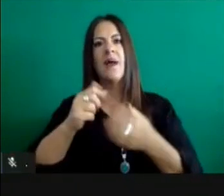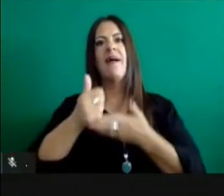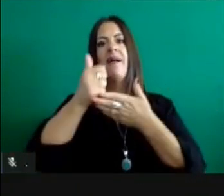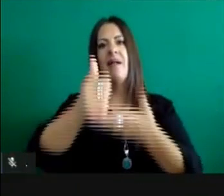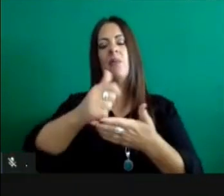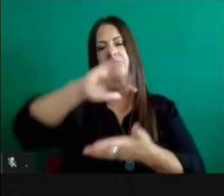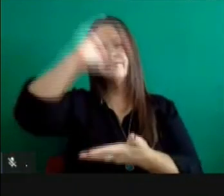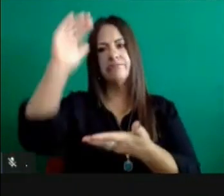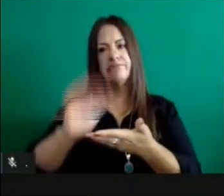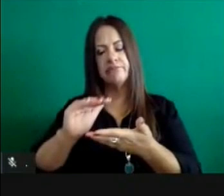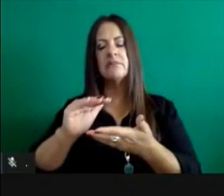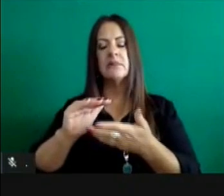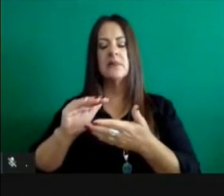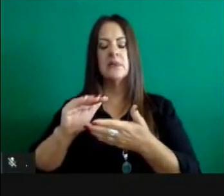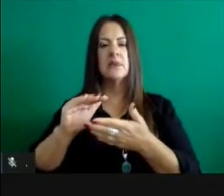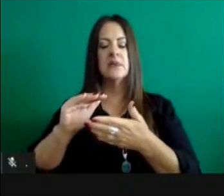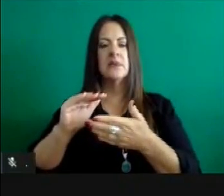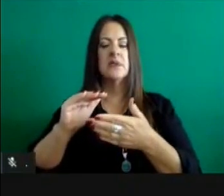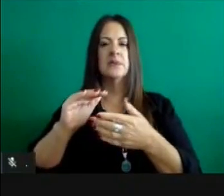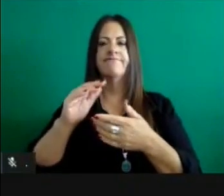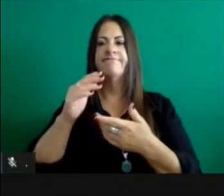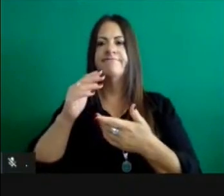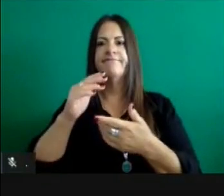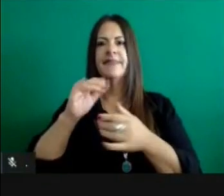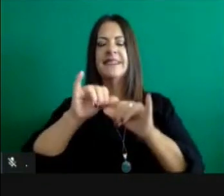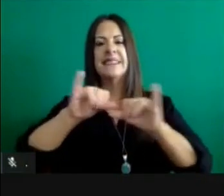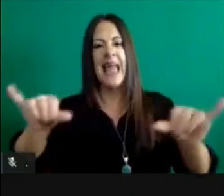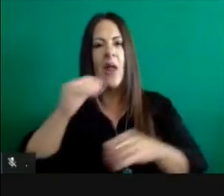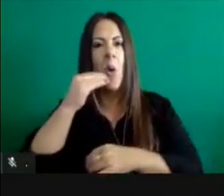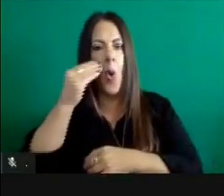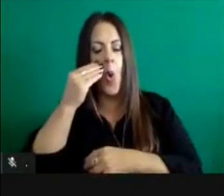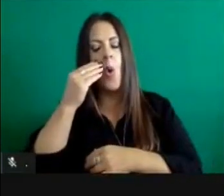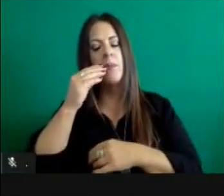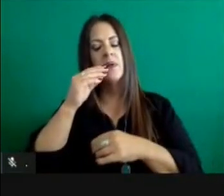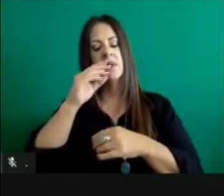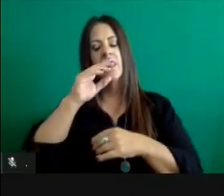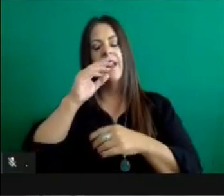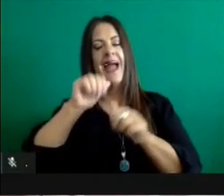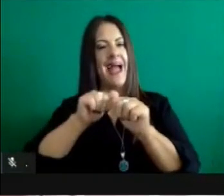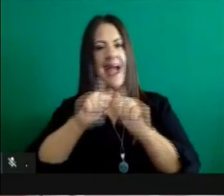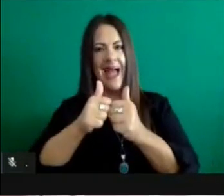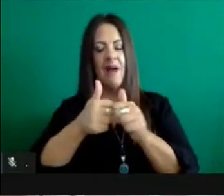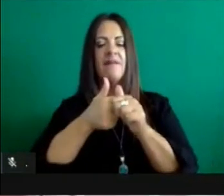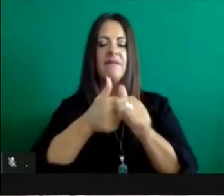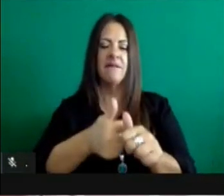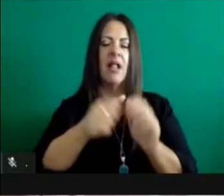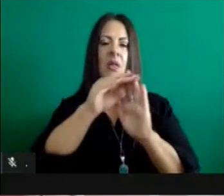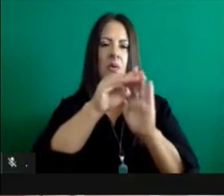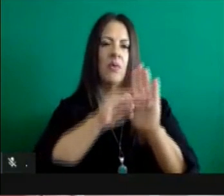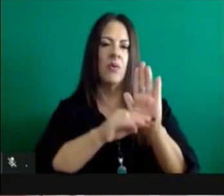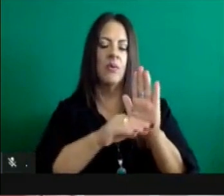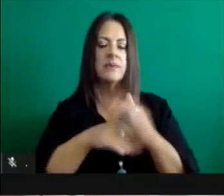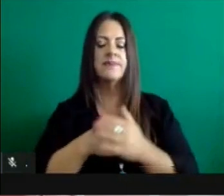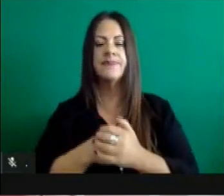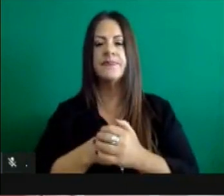CHANGES GO INTO EFFECT WITH THE HOPE THAT THE IMPACT IS GREATER, AND THAT WE CAN SHORTEN THE TIME THAT THESE